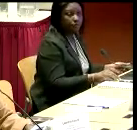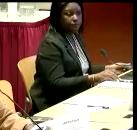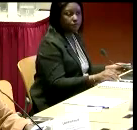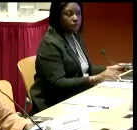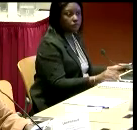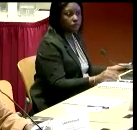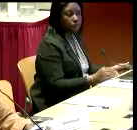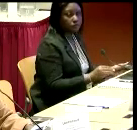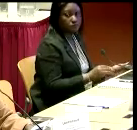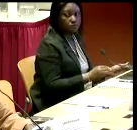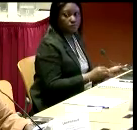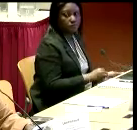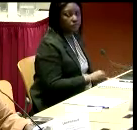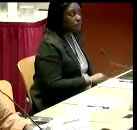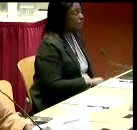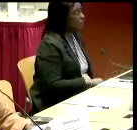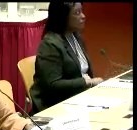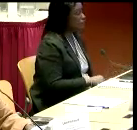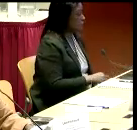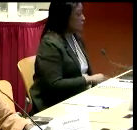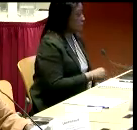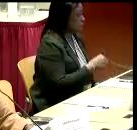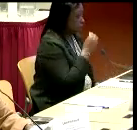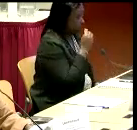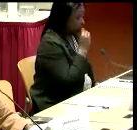of the recommendations in close collaboration